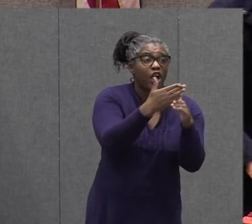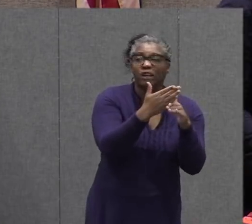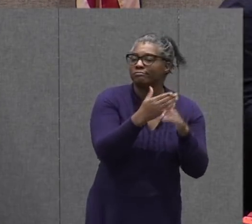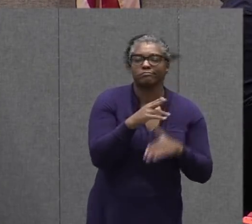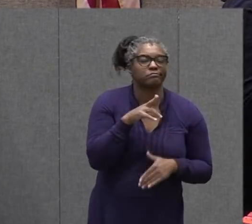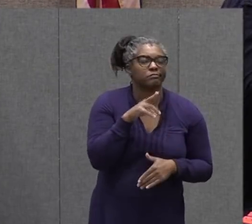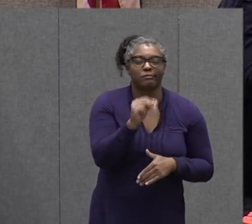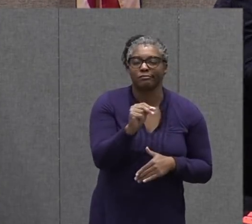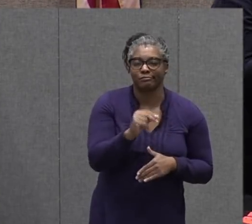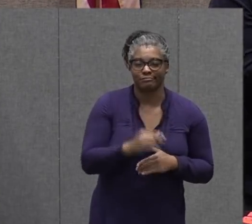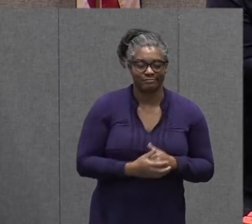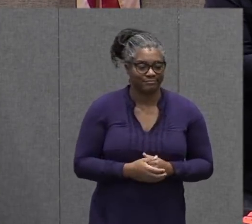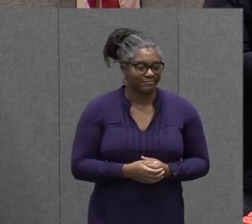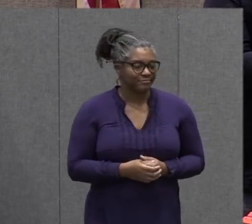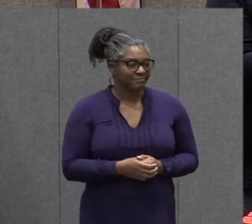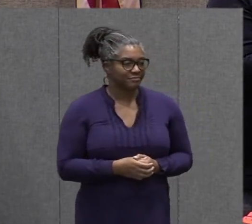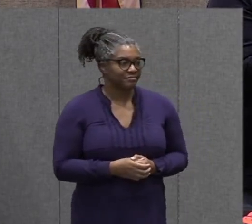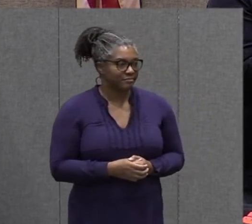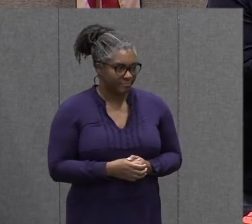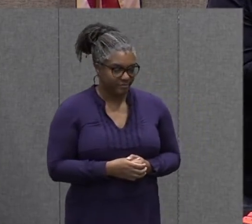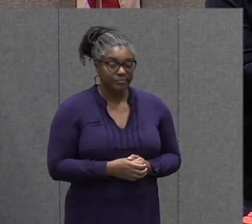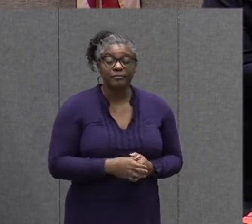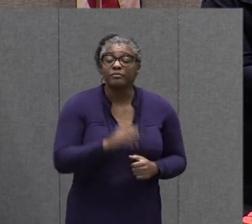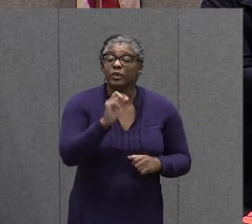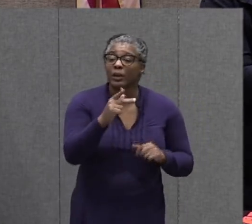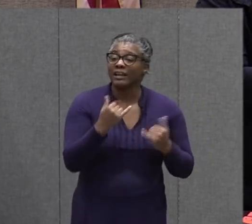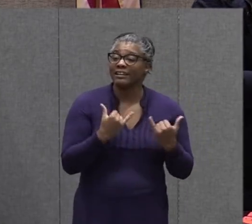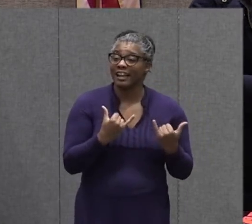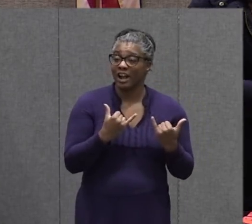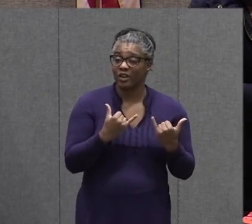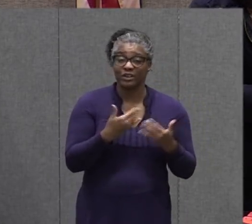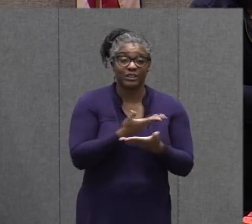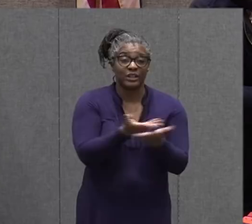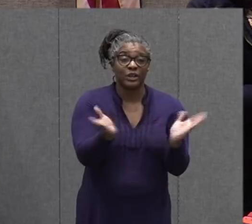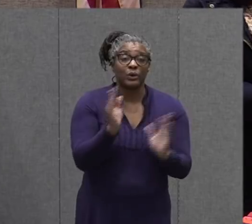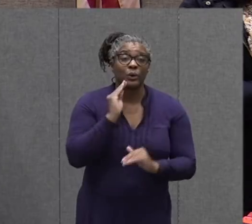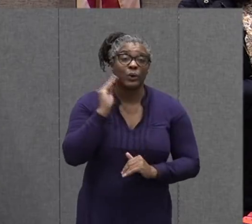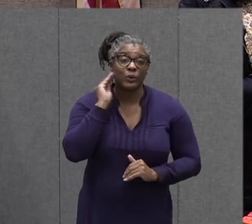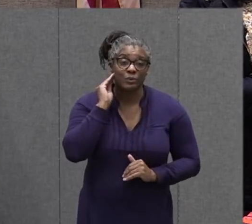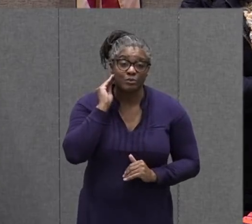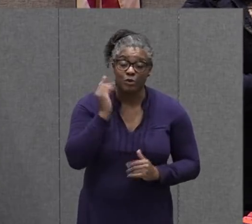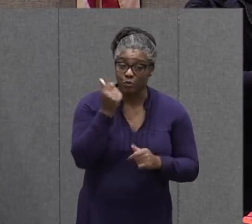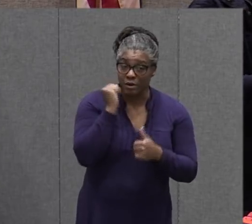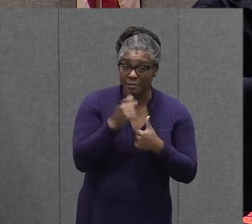[ [Miss Garcia] Okay, so friends at home, at this time, remember, we take our notes with a sheet of paper,